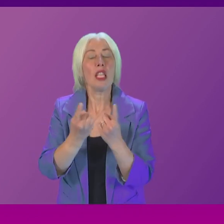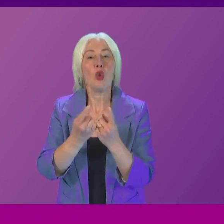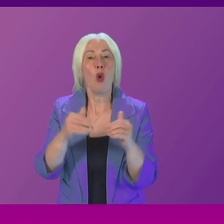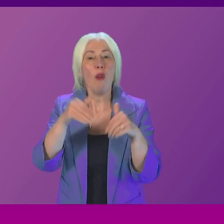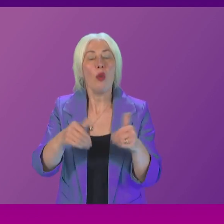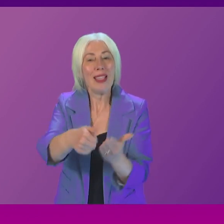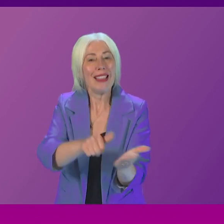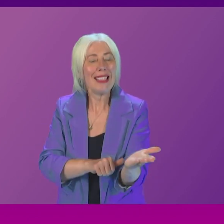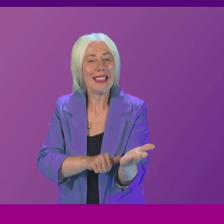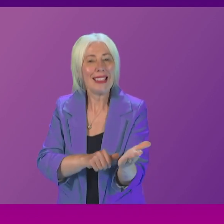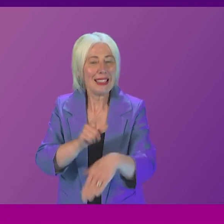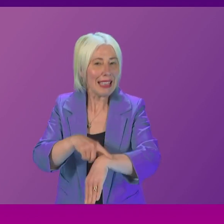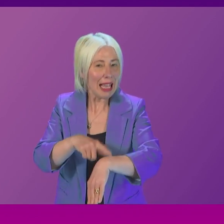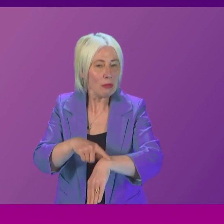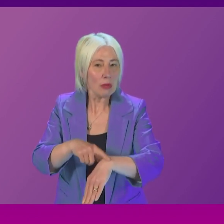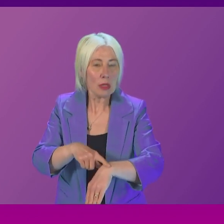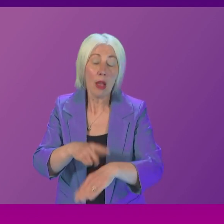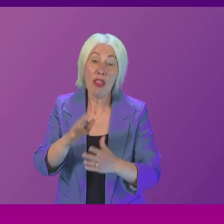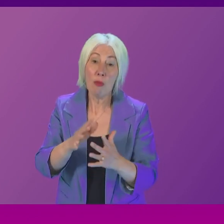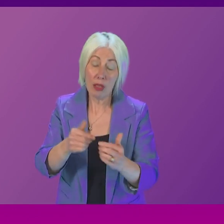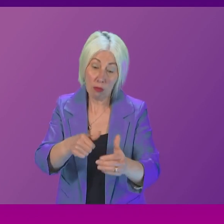lists and the fact that they have increased throughout the course of the pandemic.